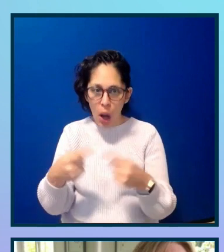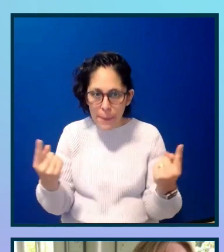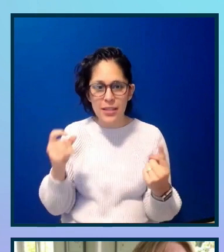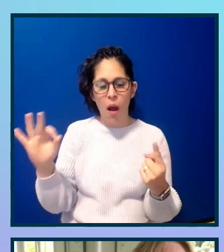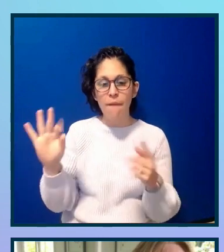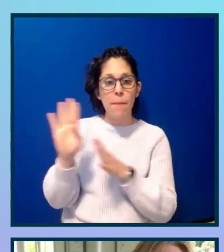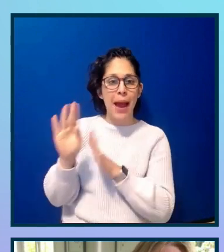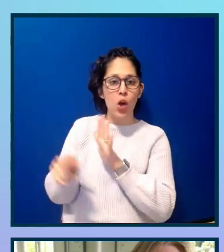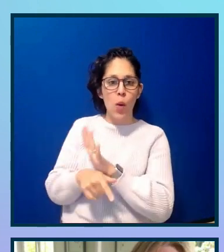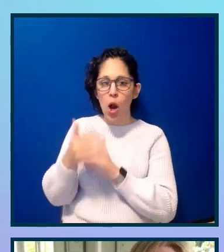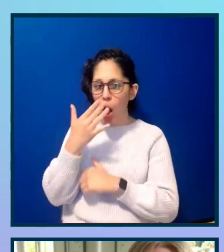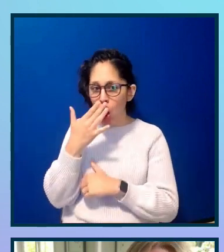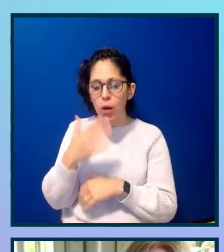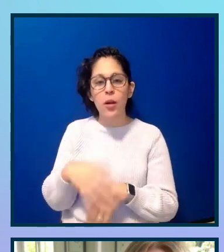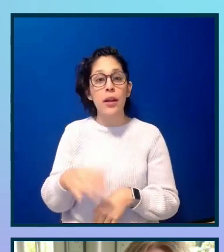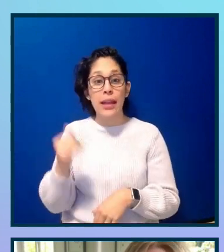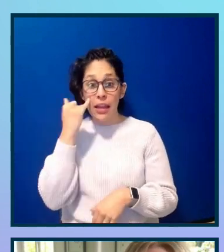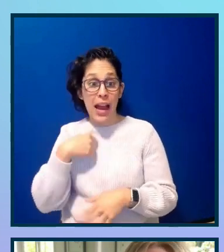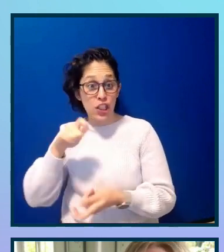It'll turn to black once I go white. See that?